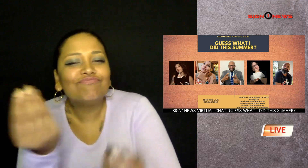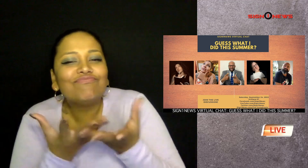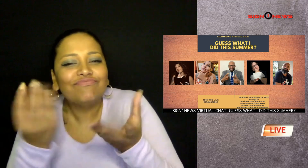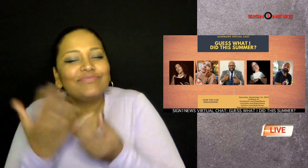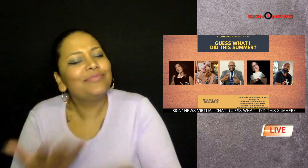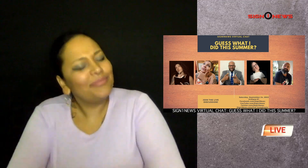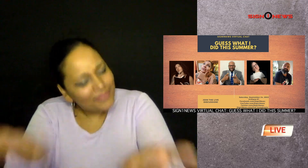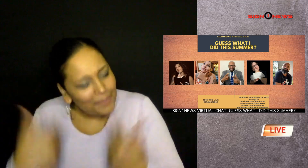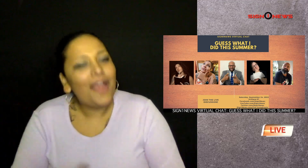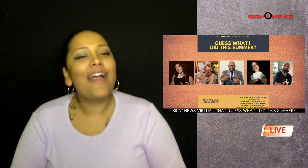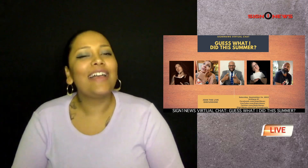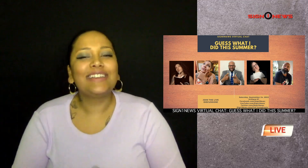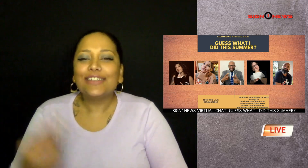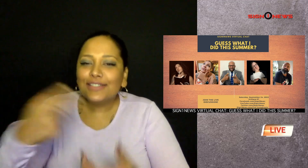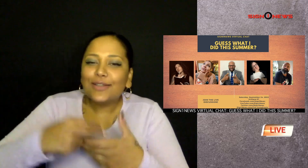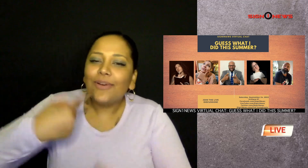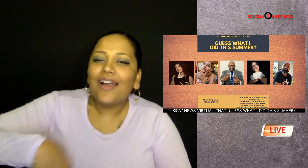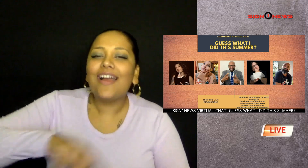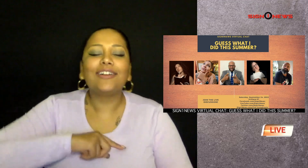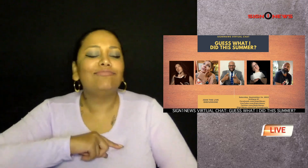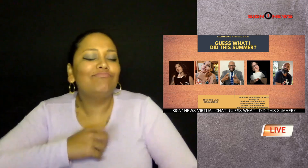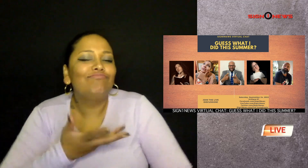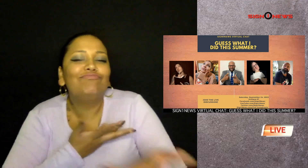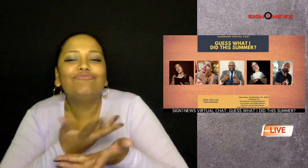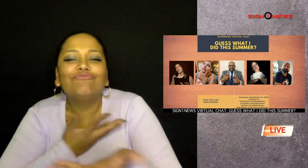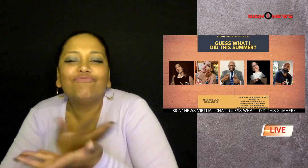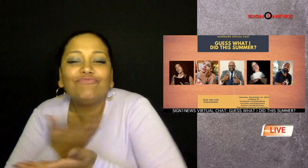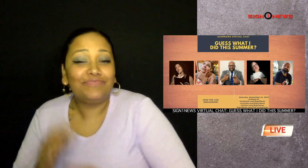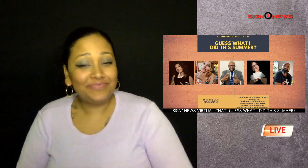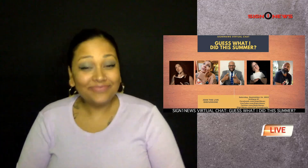And we want you to share your summer Adventures, too. So come on join the conversation.